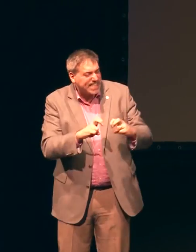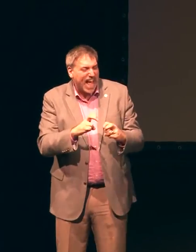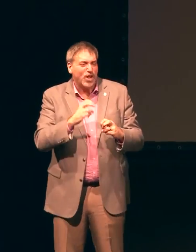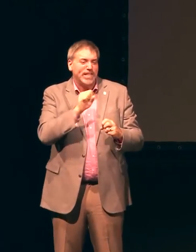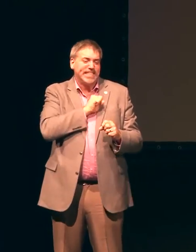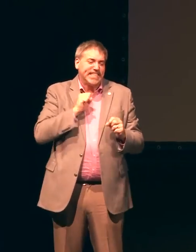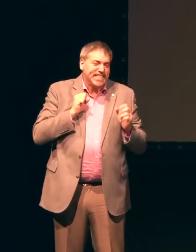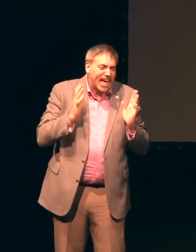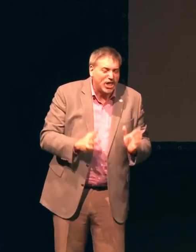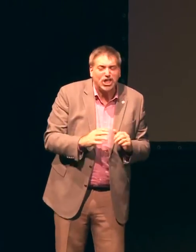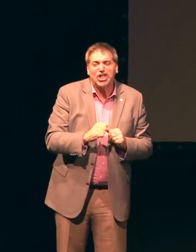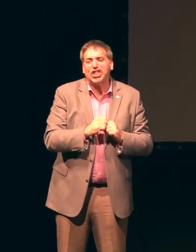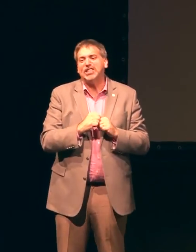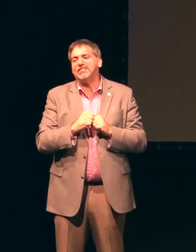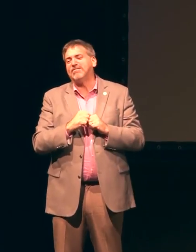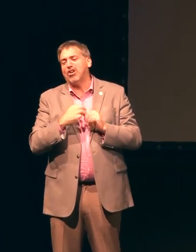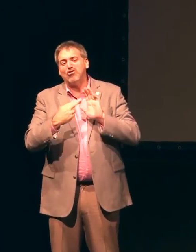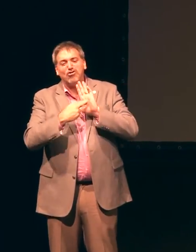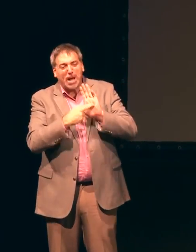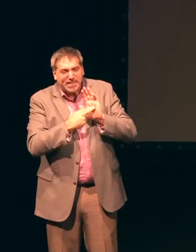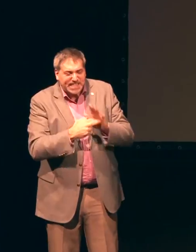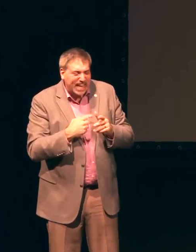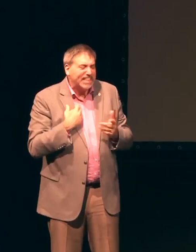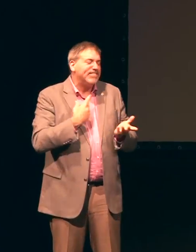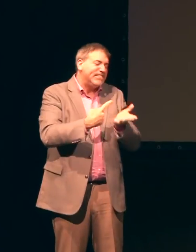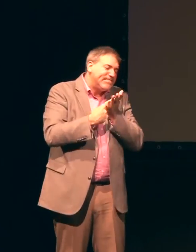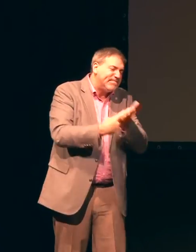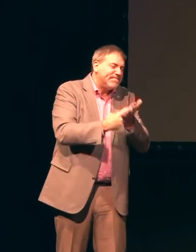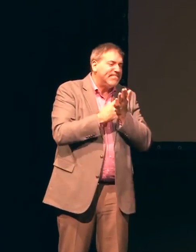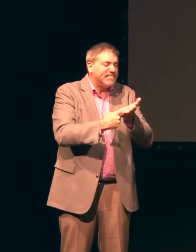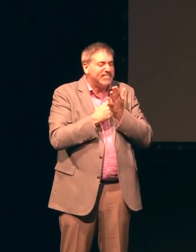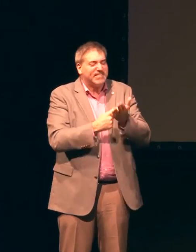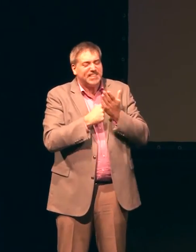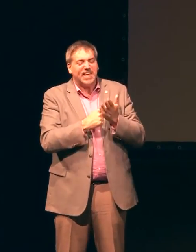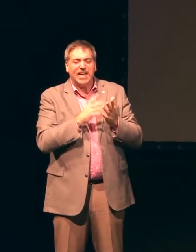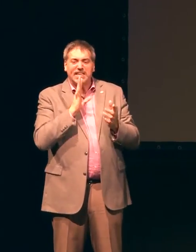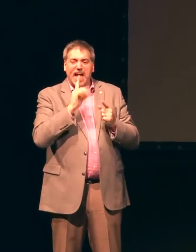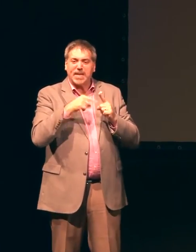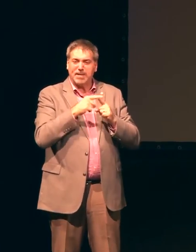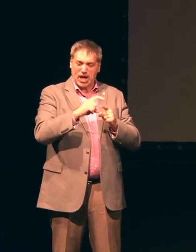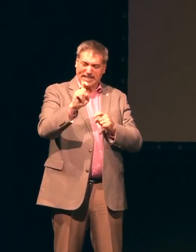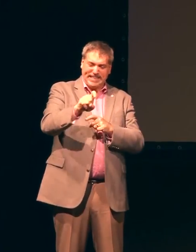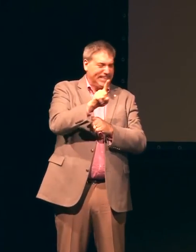legislative sessions and I meet with Senators and representatives and I dialogue with them